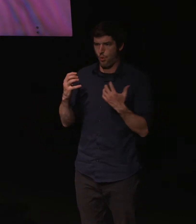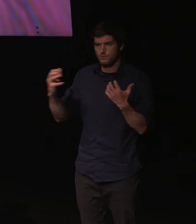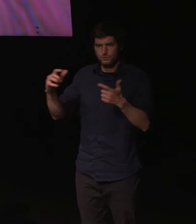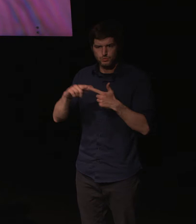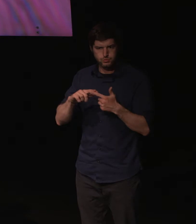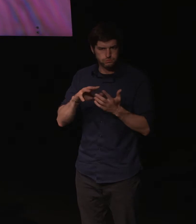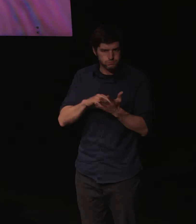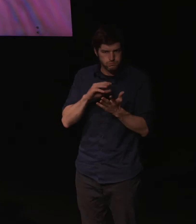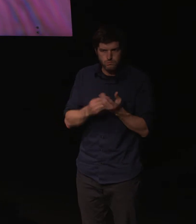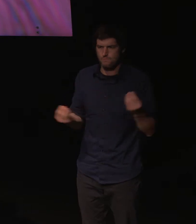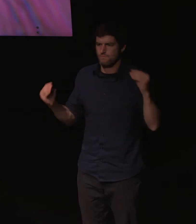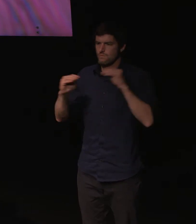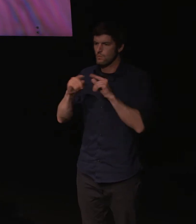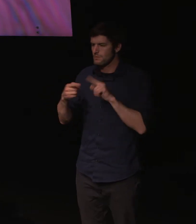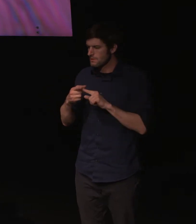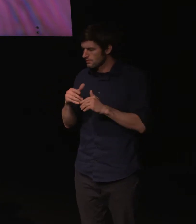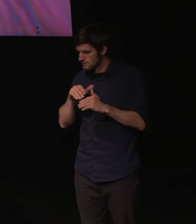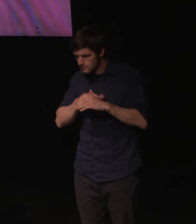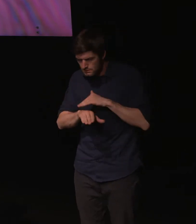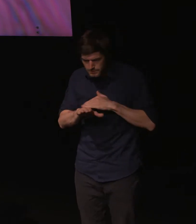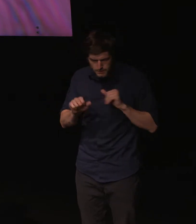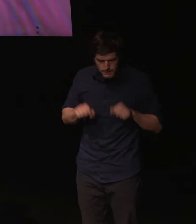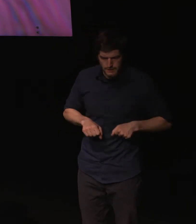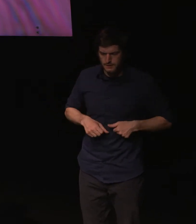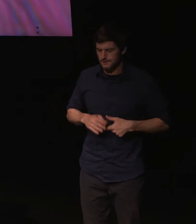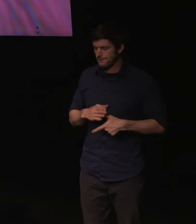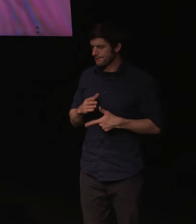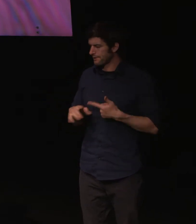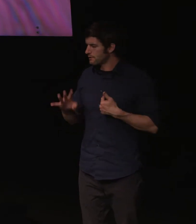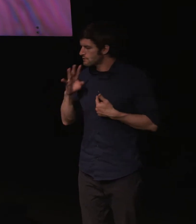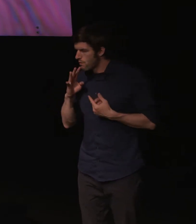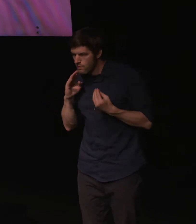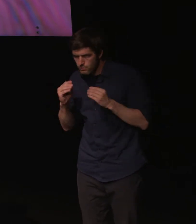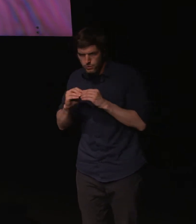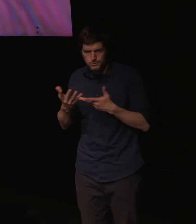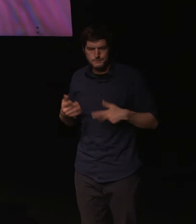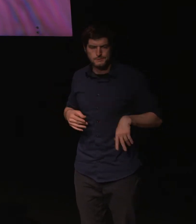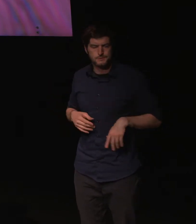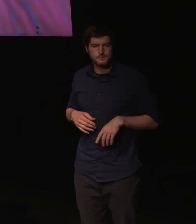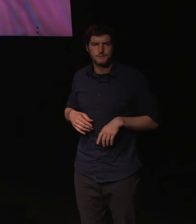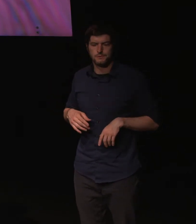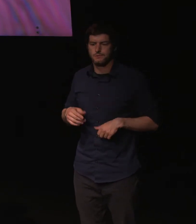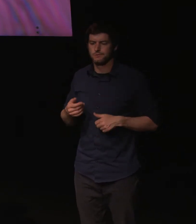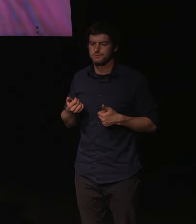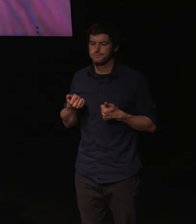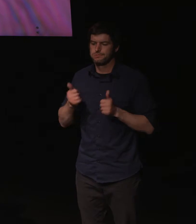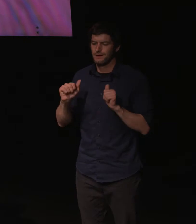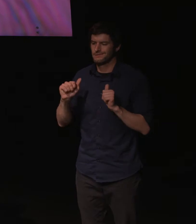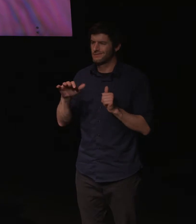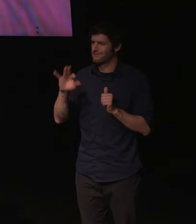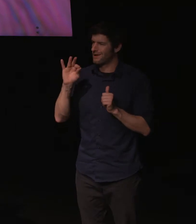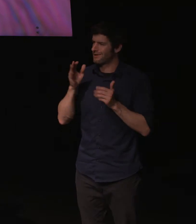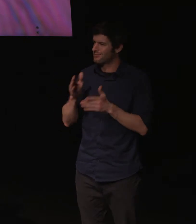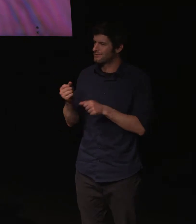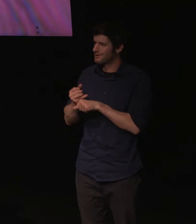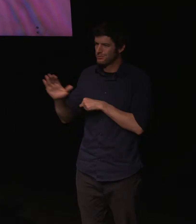to talk about accessibility, to try to... you know, find ways to make your games playable by more people.